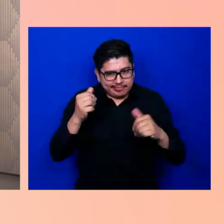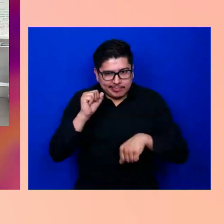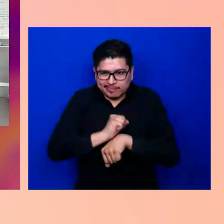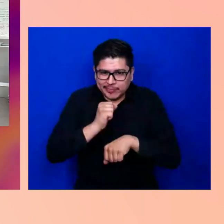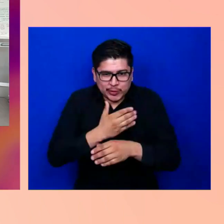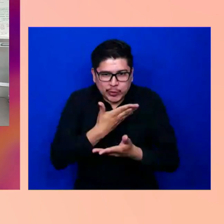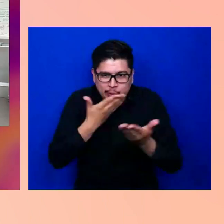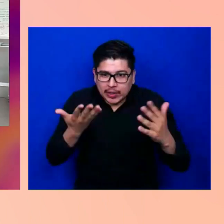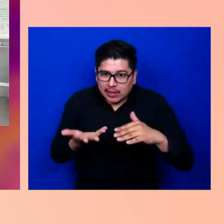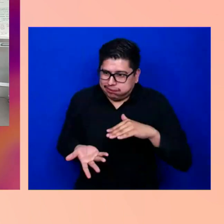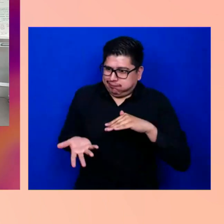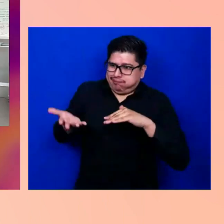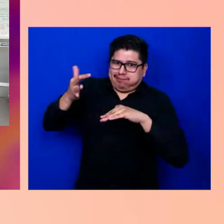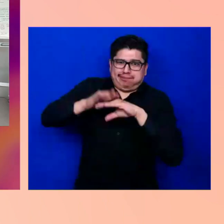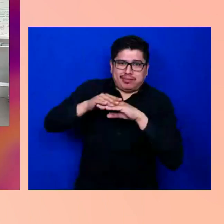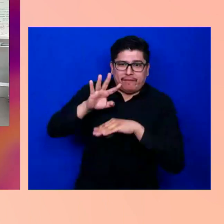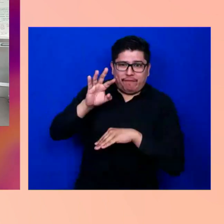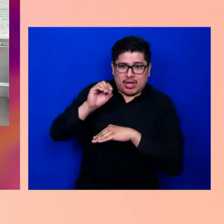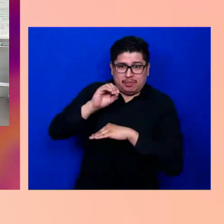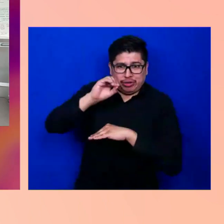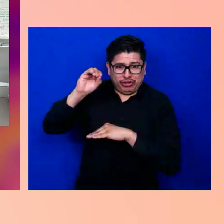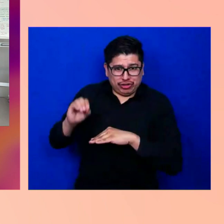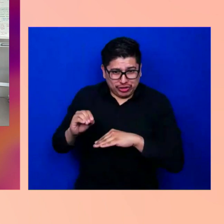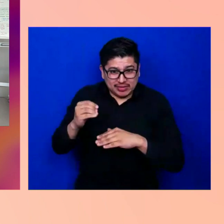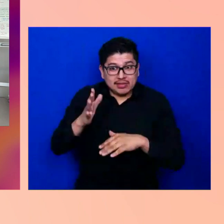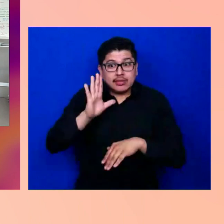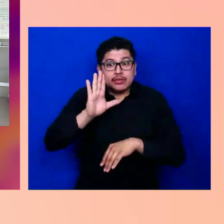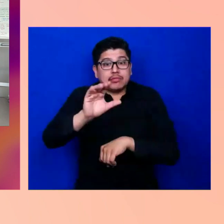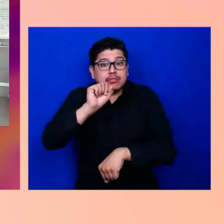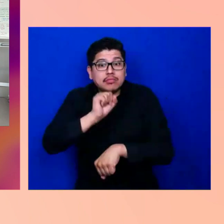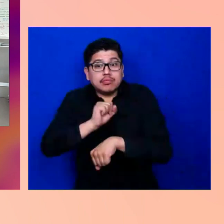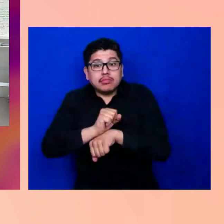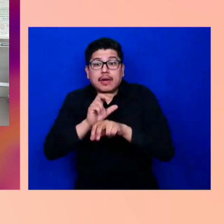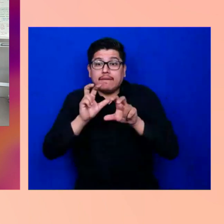the investments of companies like Microsoft and many other companies